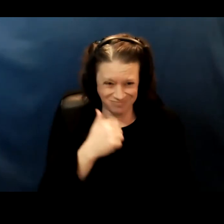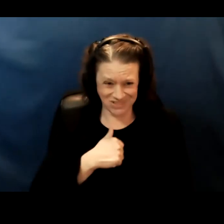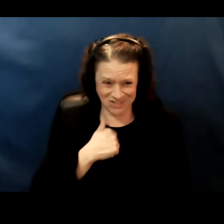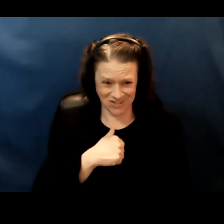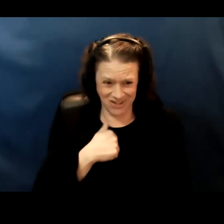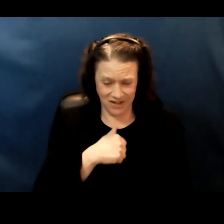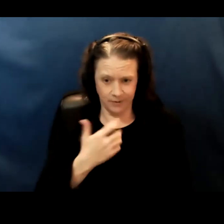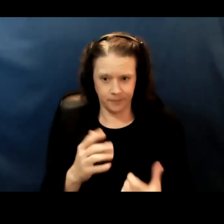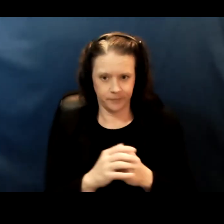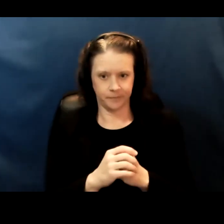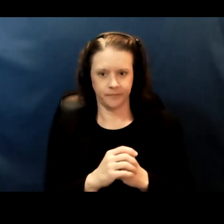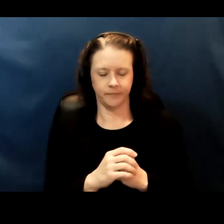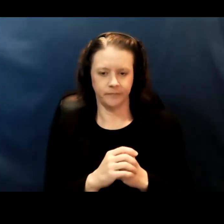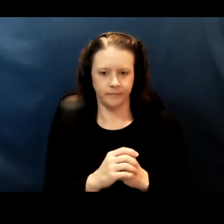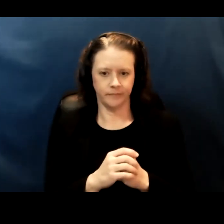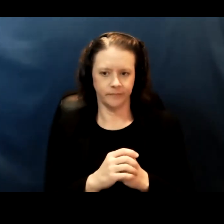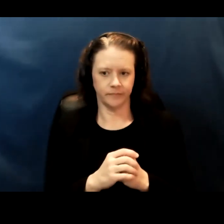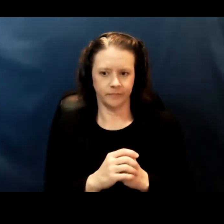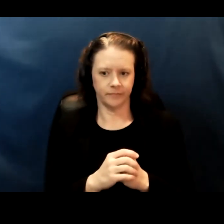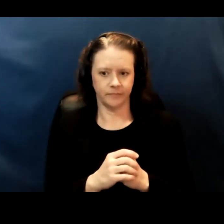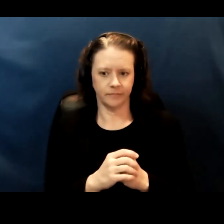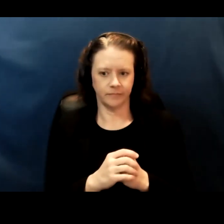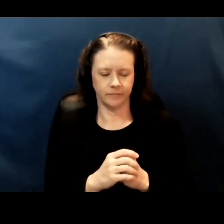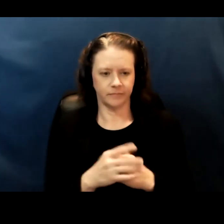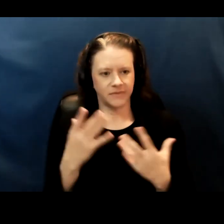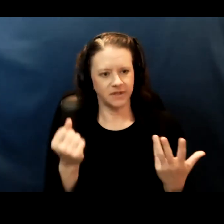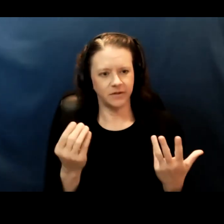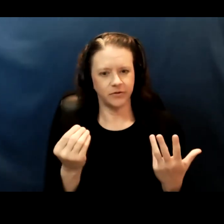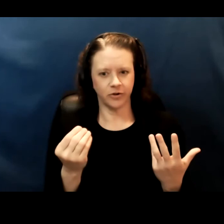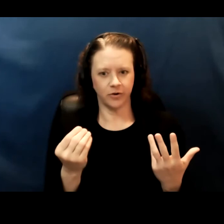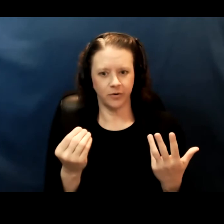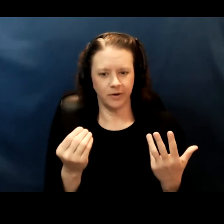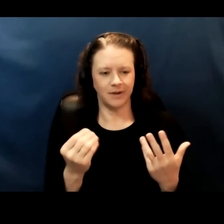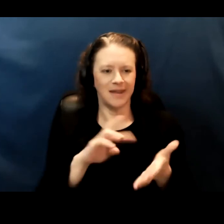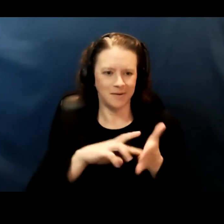just go, go like, oh, I'm sorry. So it means so much when people